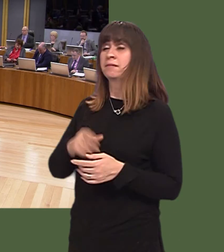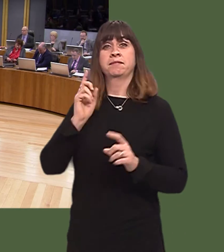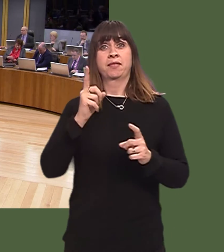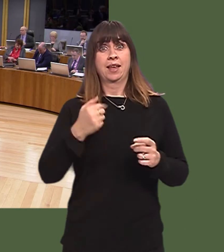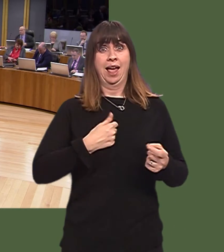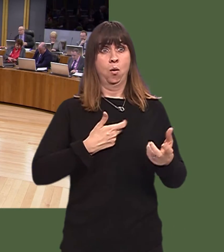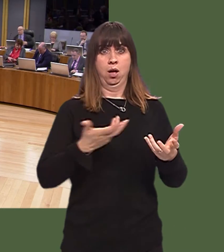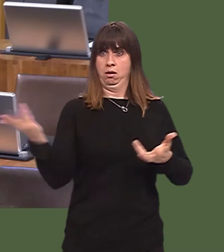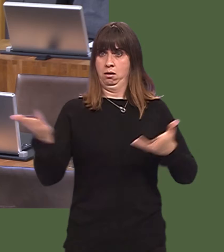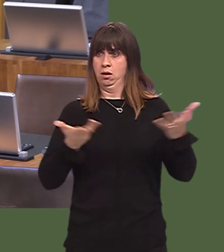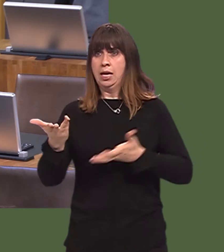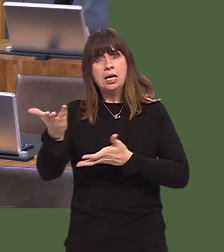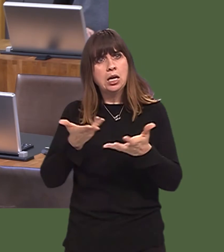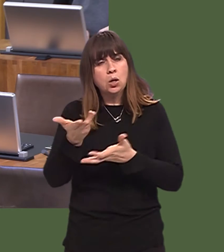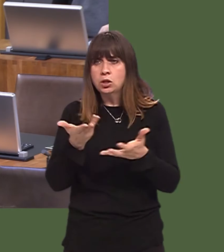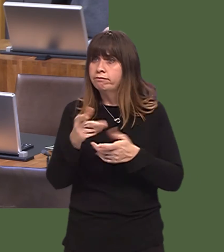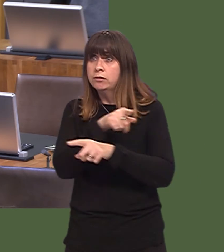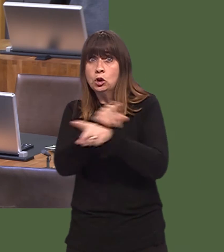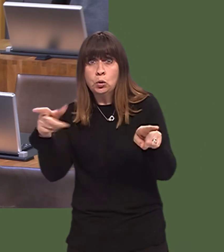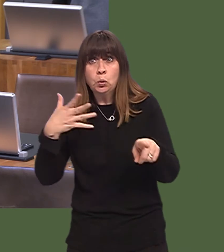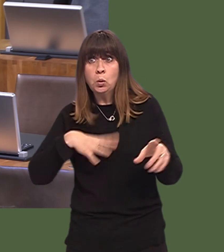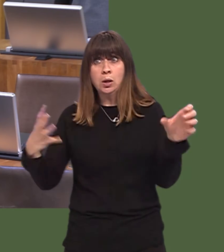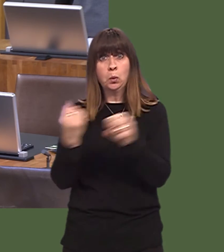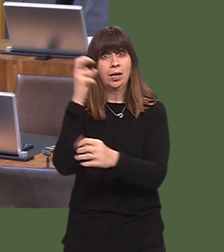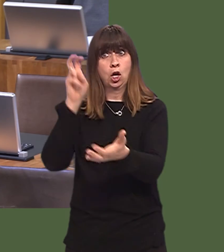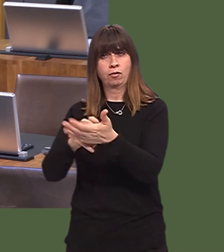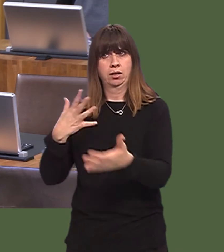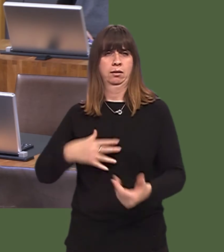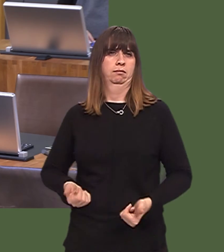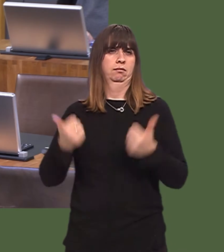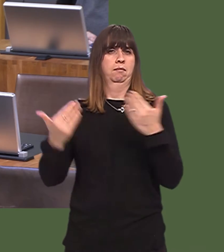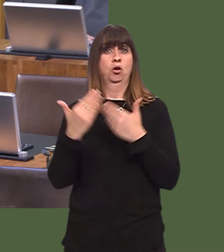Weíve already, of course, very publicly produced our plan for a metro, which will see an improvement